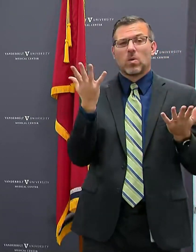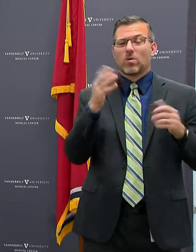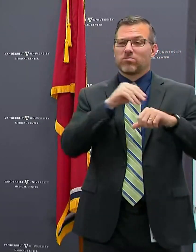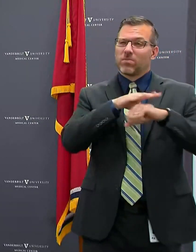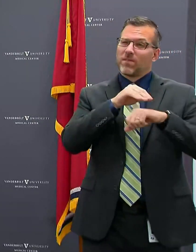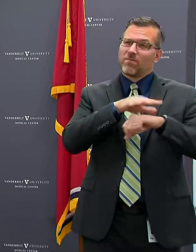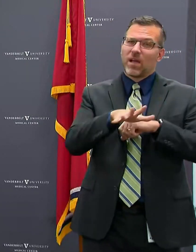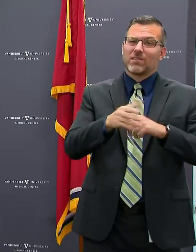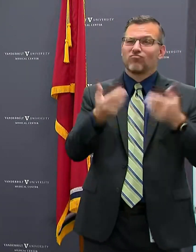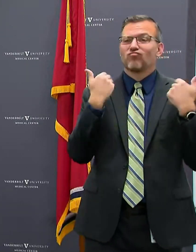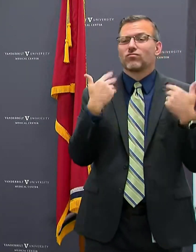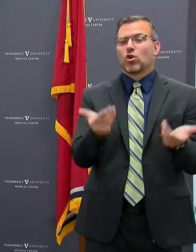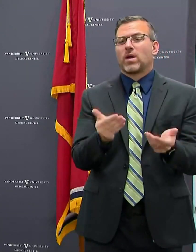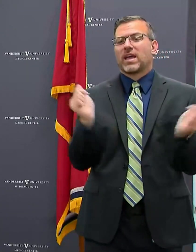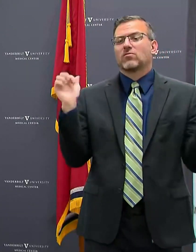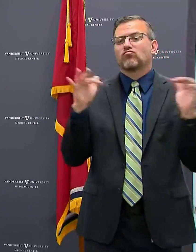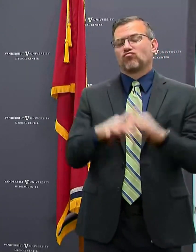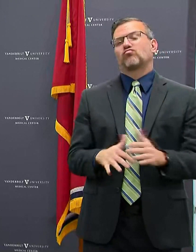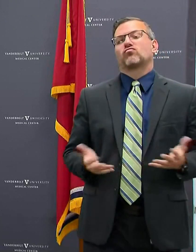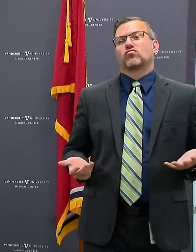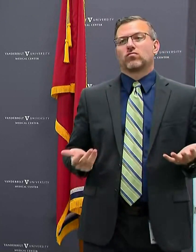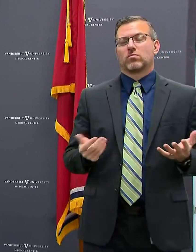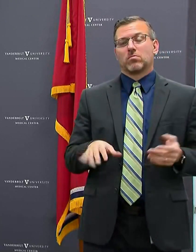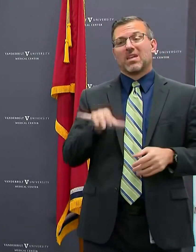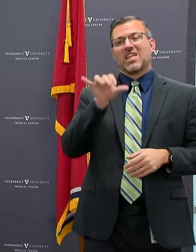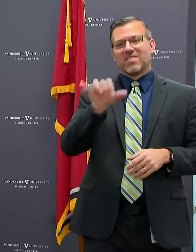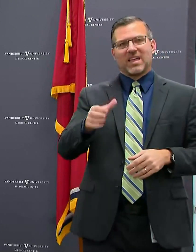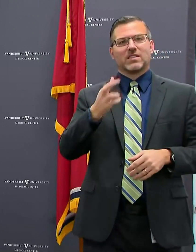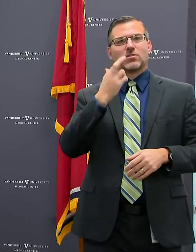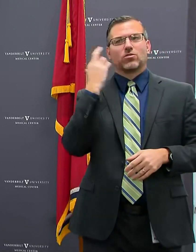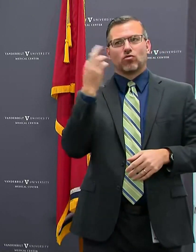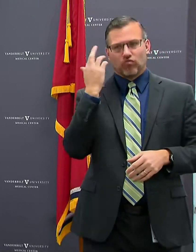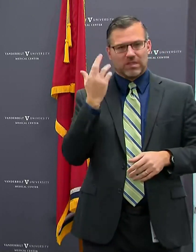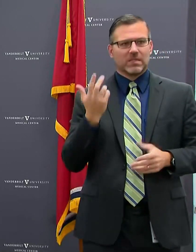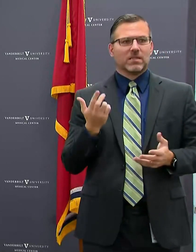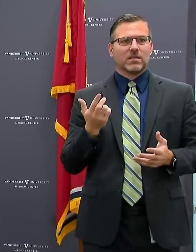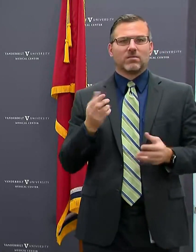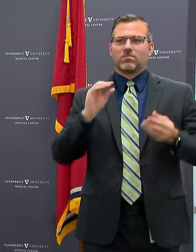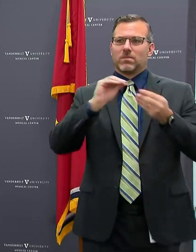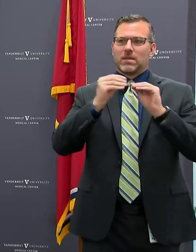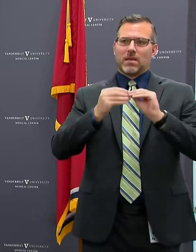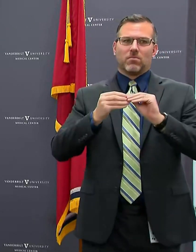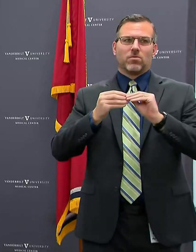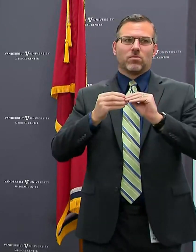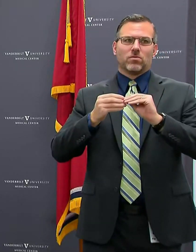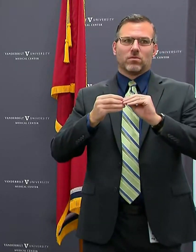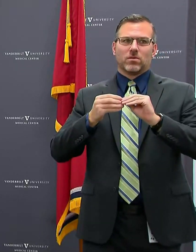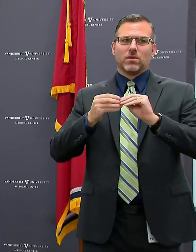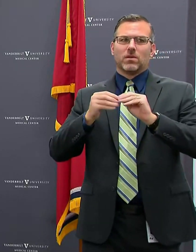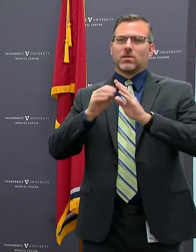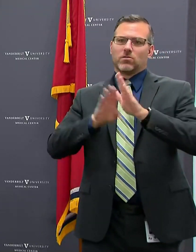SEASON. >> TENNESSEANS AND THEIR DECISIONS HAVE SOME SEASON. >> TENNESSEANS AND THEIR DECISIONS HAVE SOME OVER4@ TENNESSEANS AND THEIR DECISIONS HAVE SOME OVER4@ TENNESSEANS AND THEIR DECISIONS HAVE SOME OVER4@ THANKSGIVING TENNESSEANS AND THEIR DECISIONS HAVE SOME OVER4@ THANKSGIVING TO TENNESSEANS AND THEIR DECISIONS HAVE SOME OVER4@ THANKSGIVING TO IGNORE TENNESSEANS AND THEIR DECISIONS HAVE SOME OVER4@ THANKSGIVING TO IGNORE ADVICE DECISIONS HAVE SOME OVER4@ THANKSGIVING TO IGNORE ADVICE DECISIONS HAVE SOME OVER4@ THANKSGIVING TO IGNORE ADVICE AND DECISIONS HAVE SOME OVER4@ THANKSGIVING TO IGNORE ADVICE AND TO DECISIONS HAVE SOME OVER4@ THANKSGIVING TO IGNORE ADVICE AND TO MEET DECISIONS HAVE SOME OVER4@ THANKSGIVING TO IGNORE ADVICE AND TO MEET ANYWAY